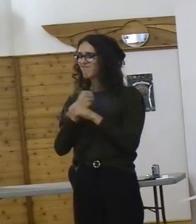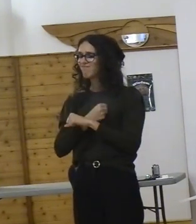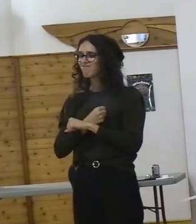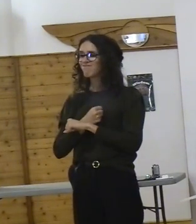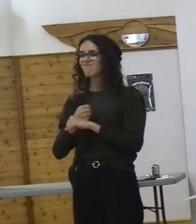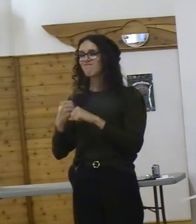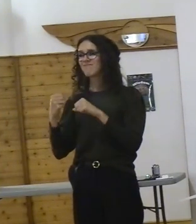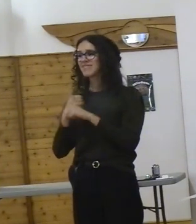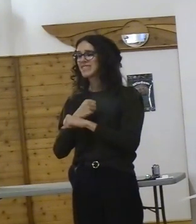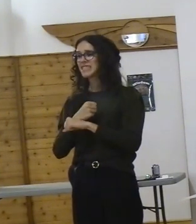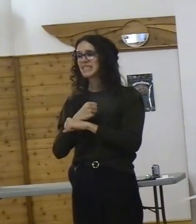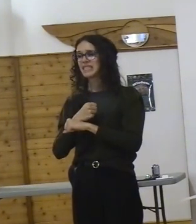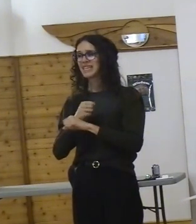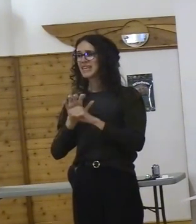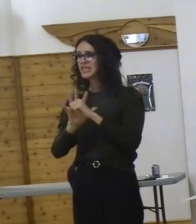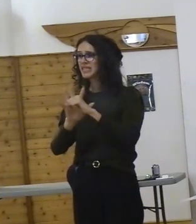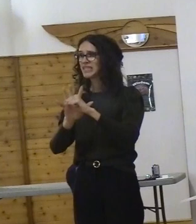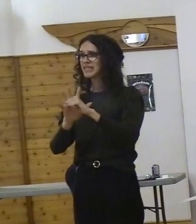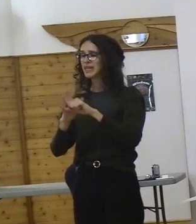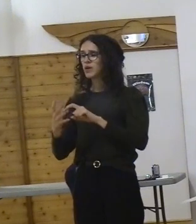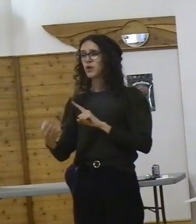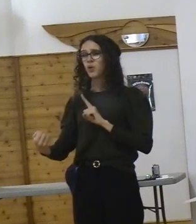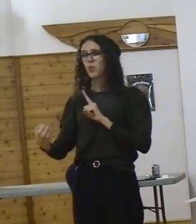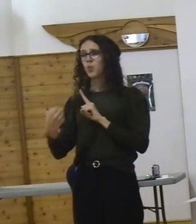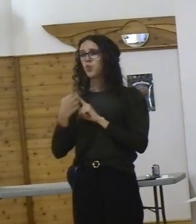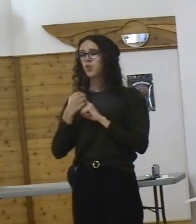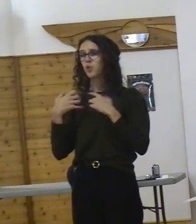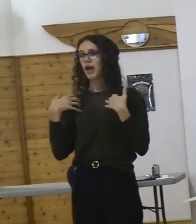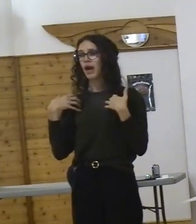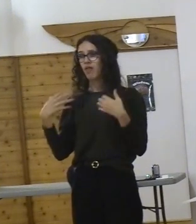I had two surgeries.